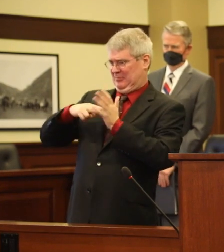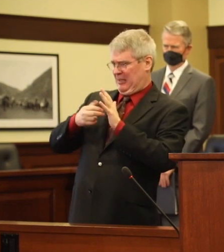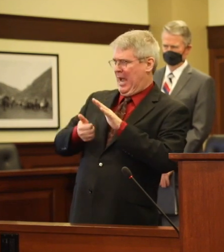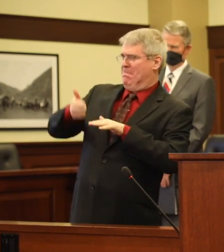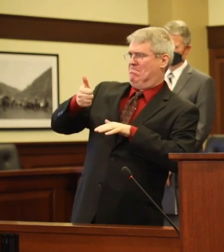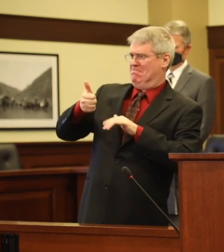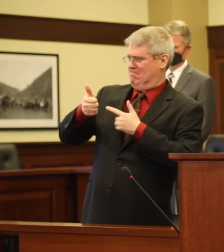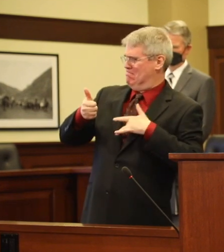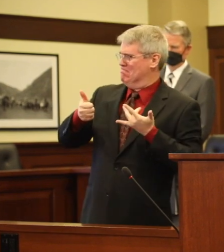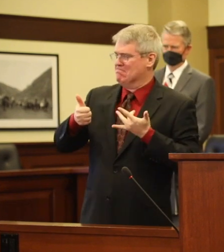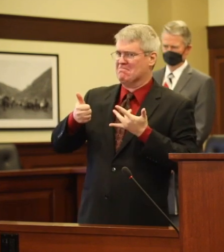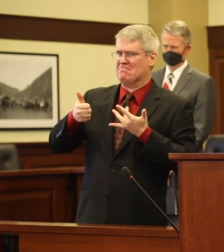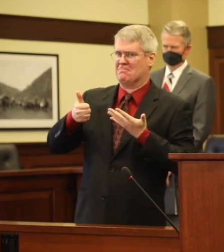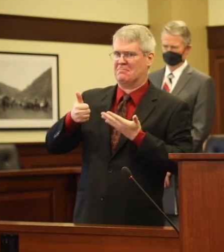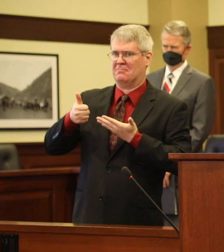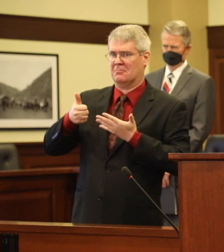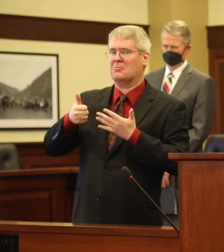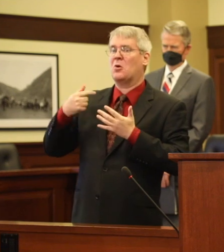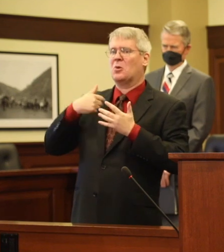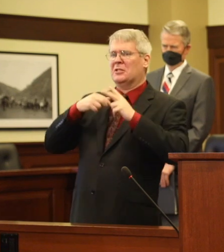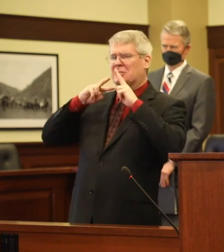which is that our testing has gone up dramatically.